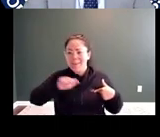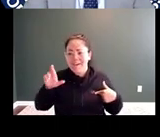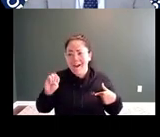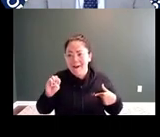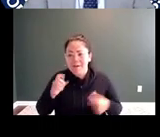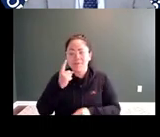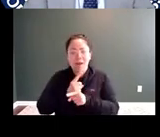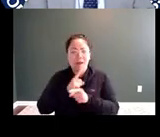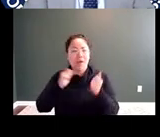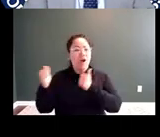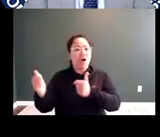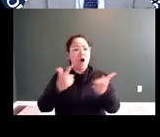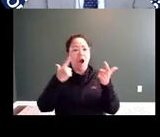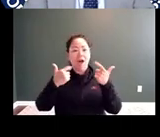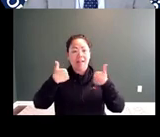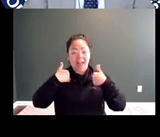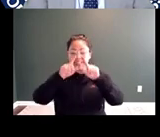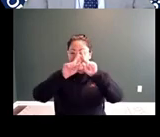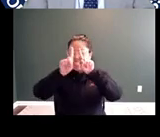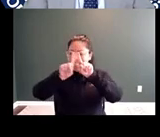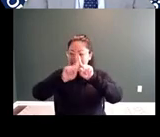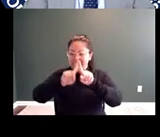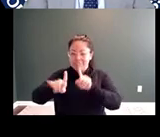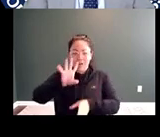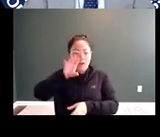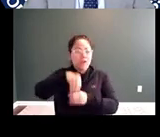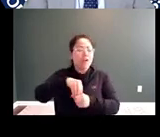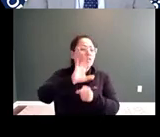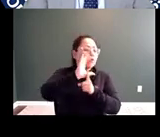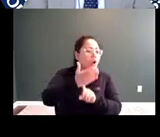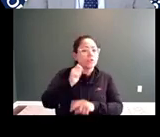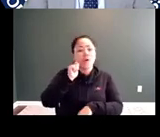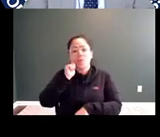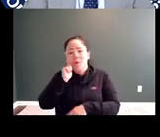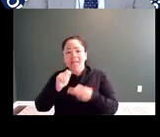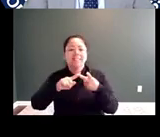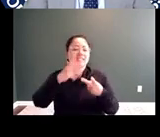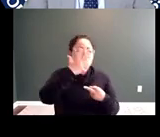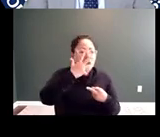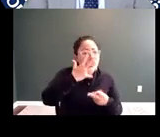So all of us are made up of all of these different things. They are culture, or race, or gender, or sexual orientation,